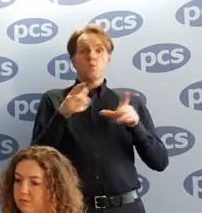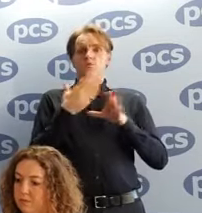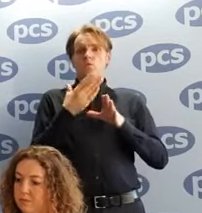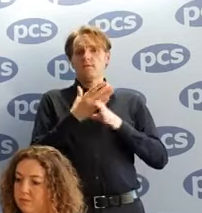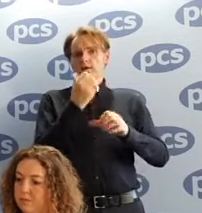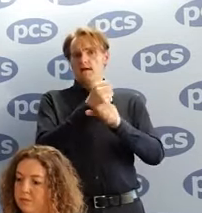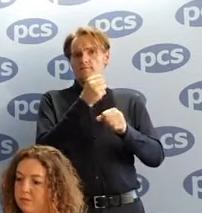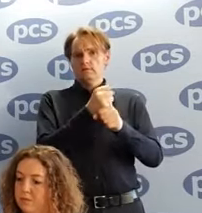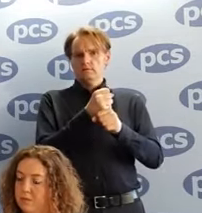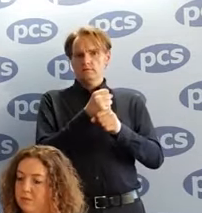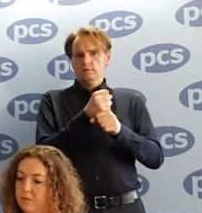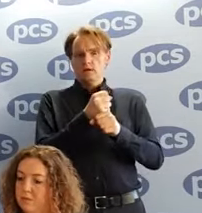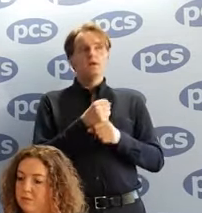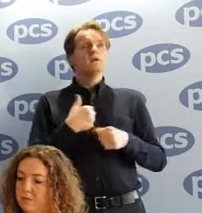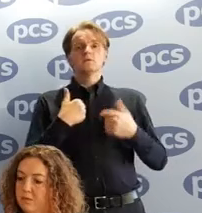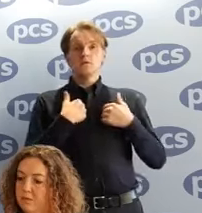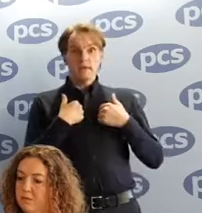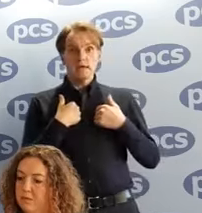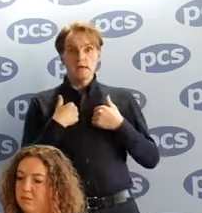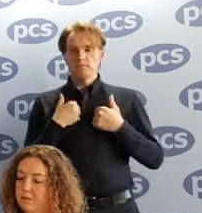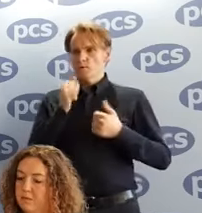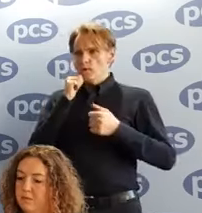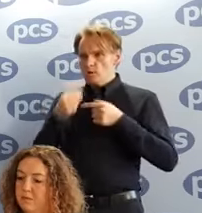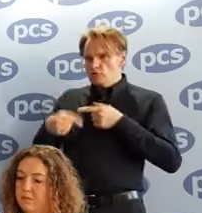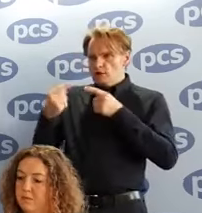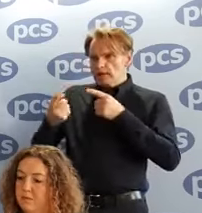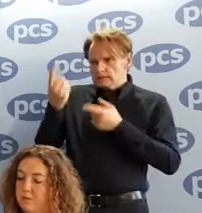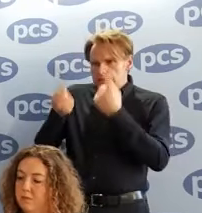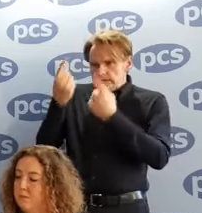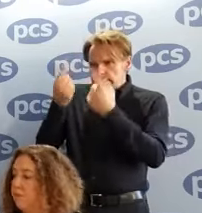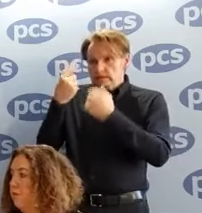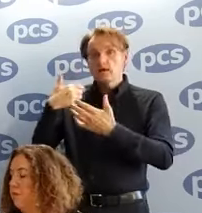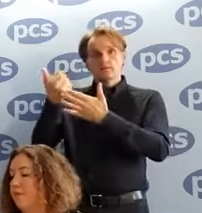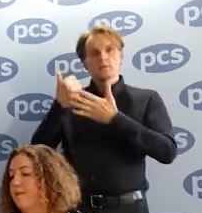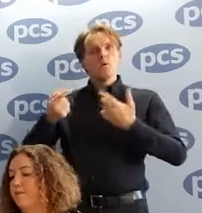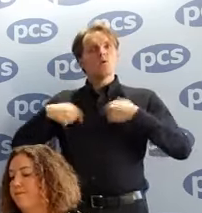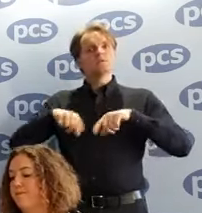So we will leave no stone unturned and I think we're going to get a huge